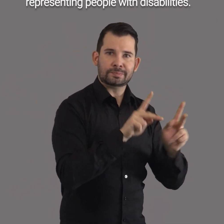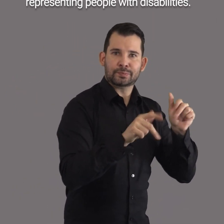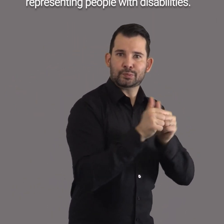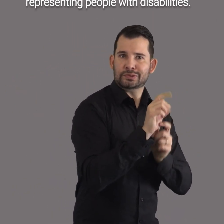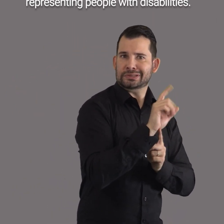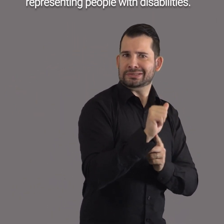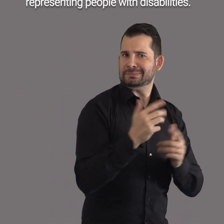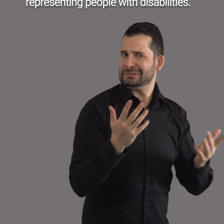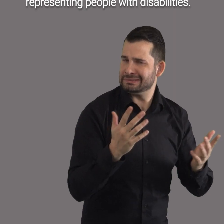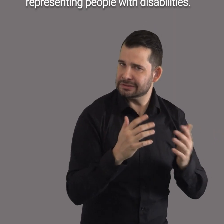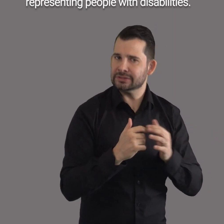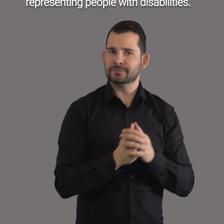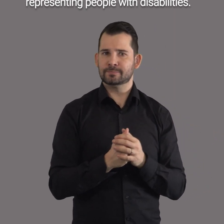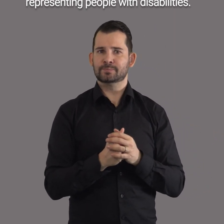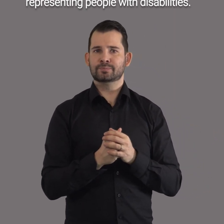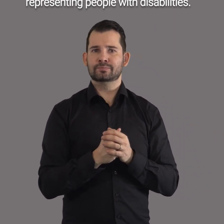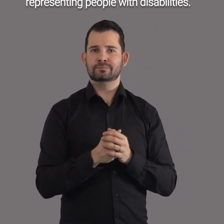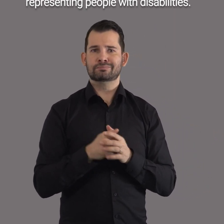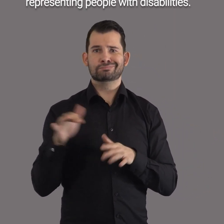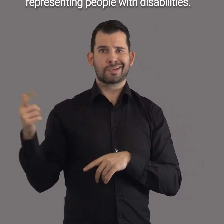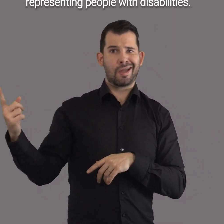representing people with disabilities.